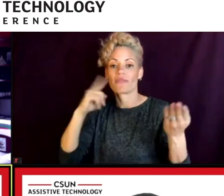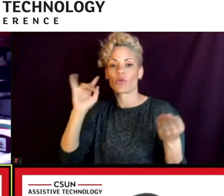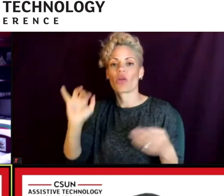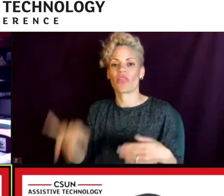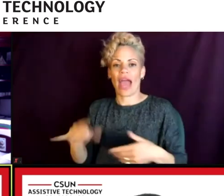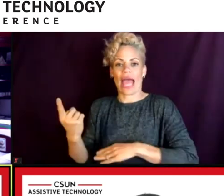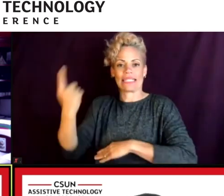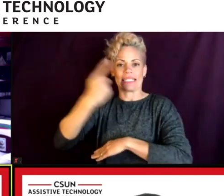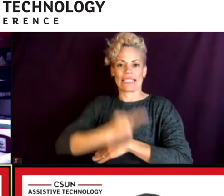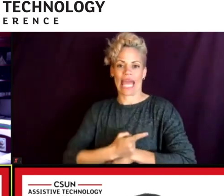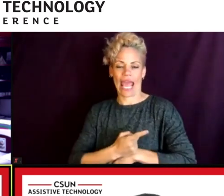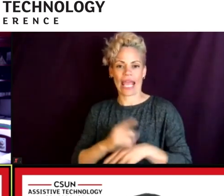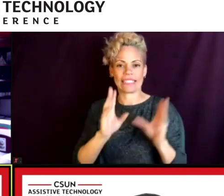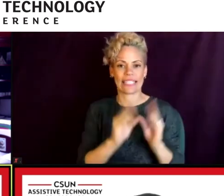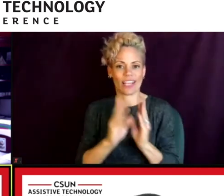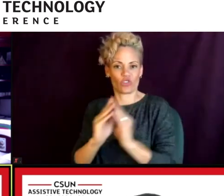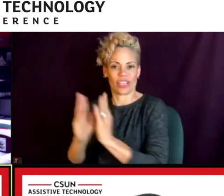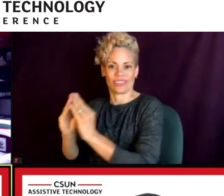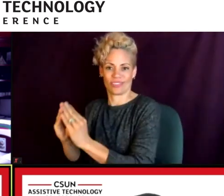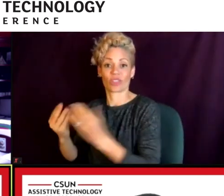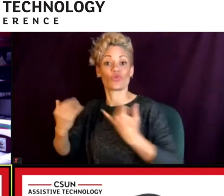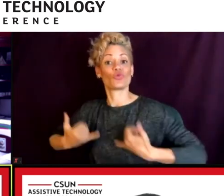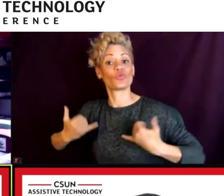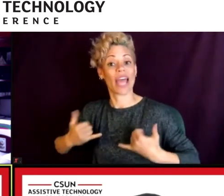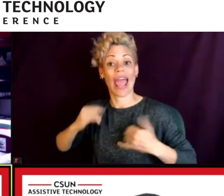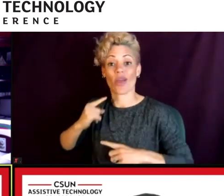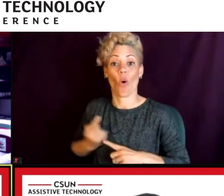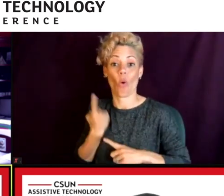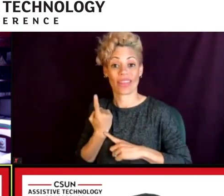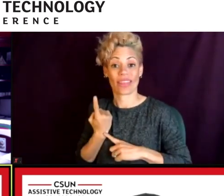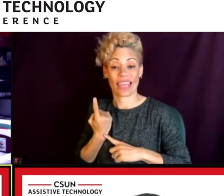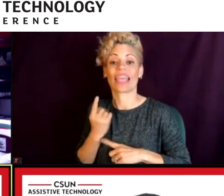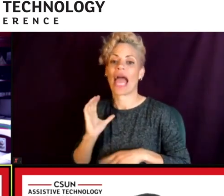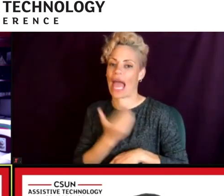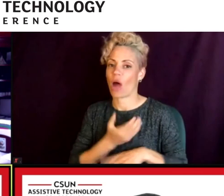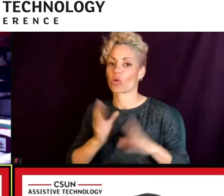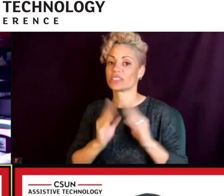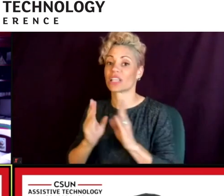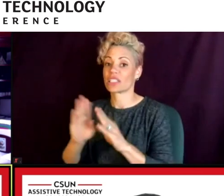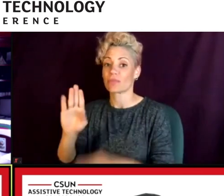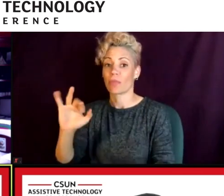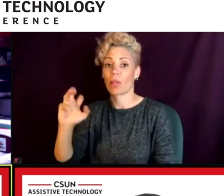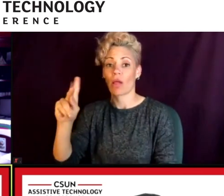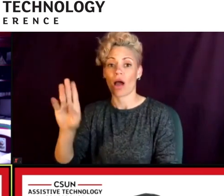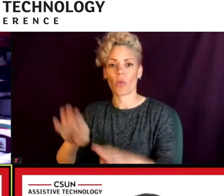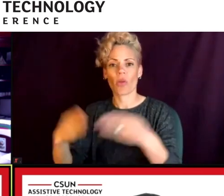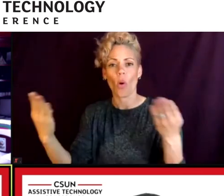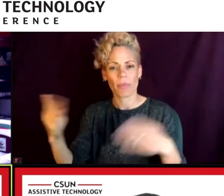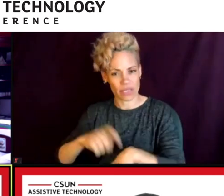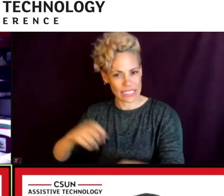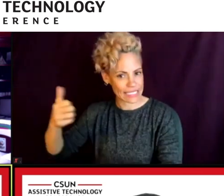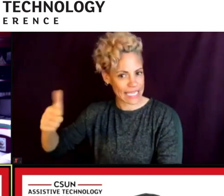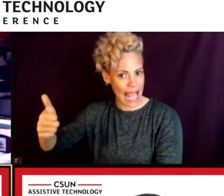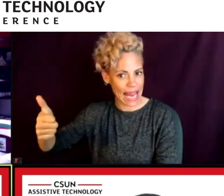Today only the session block opens at 10:00 AM. And remember that we have a selection of daily sessions